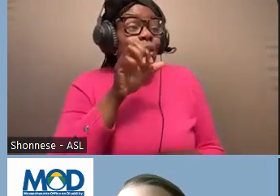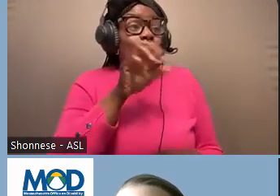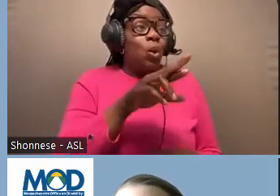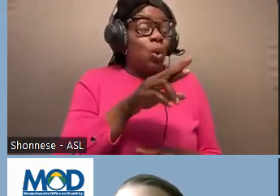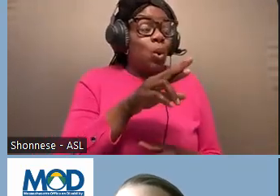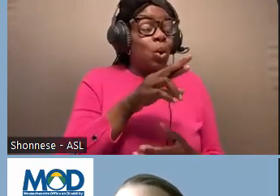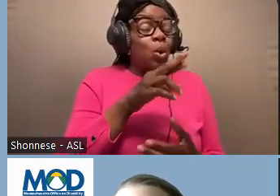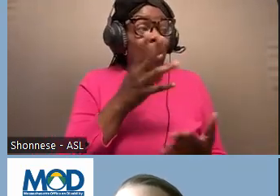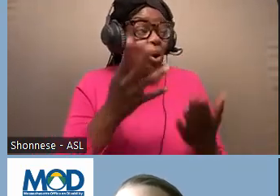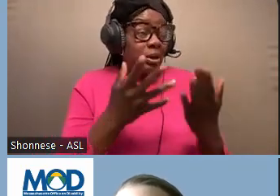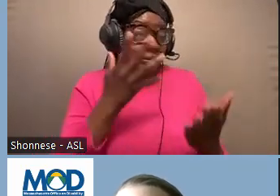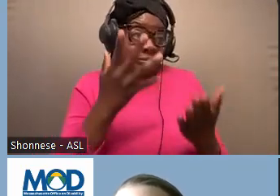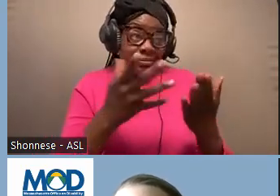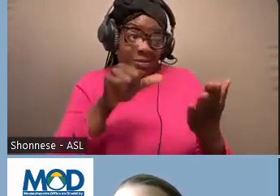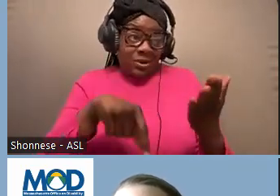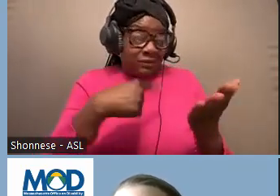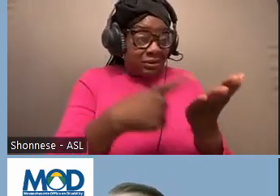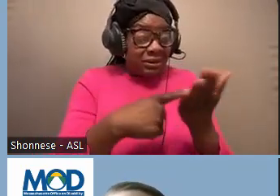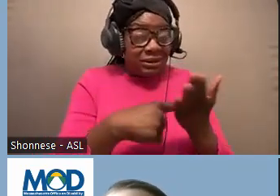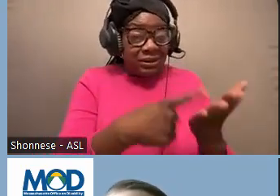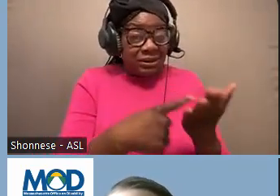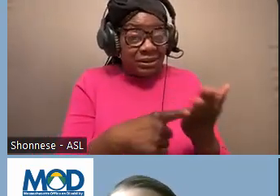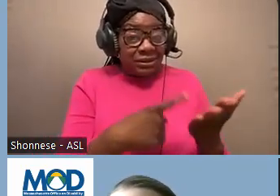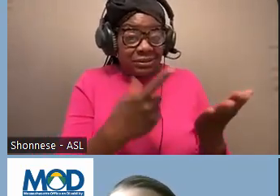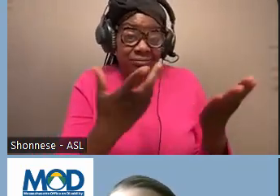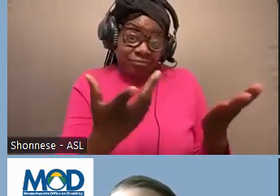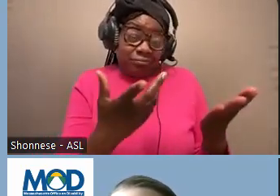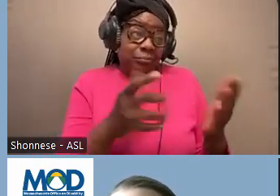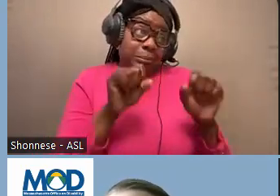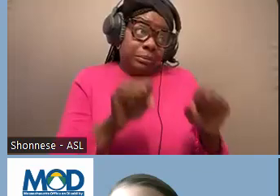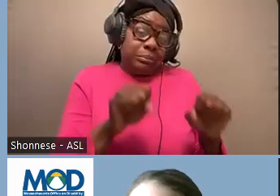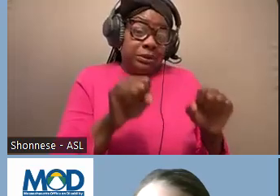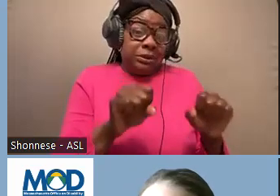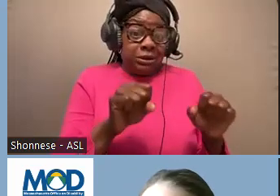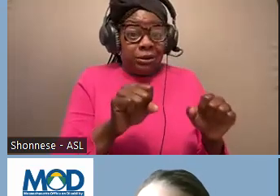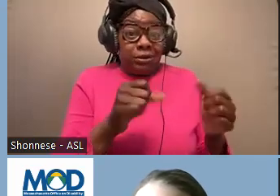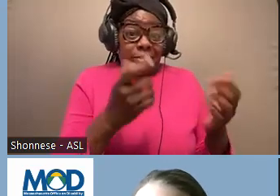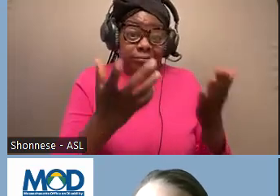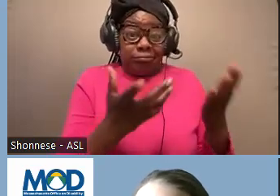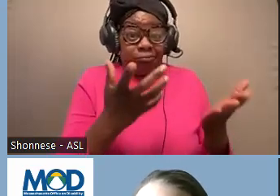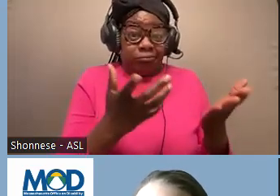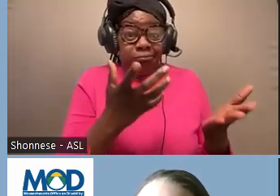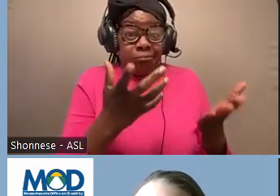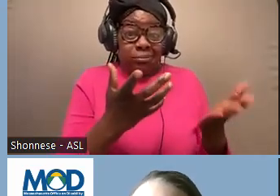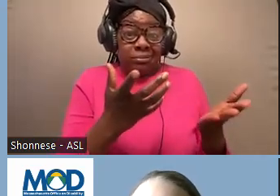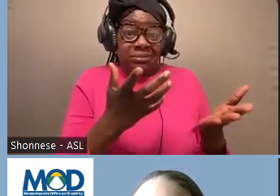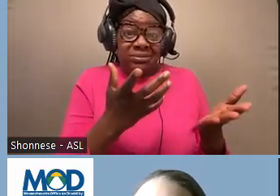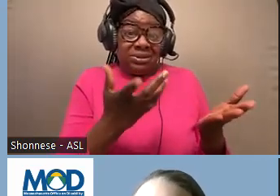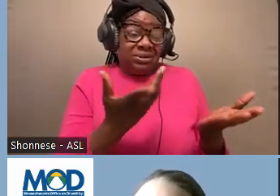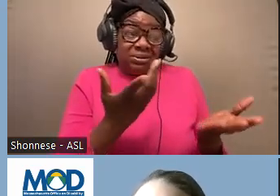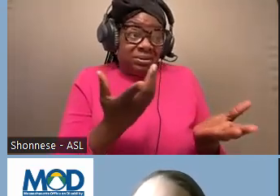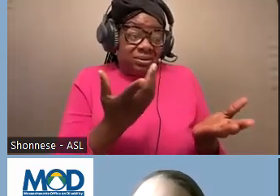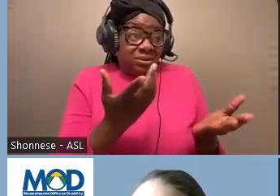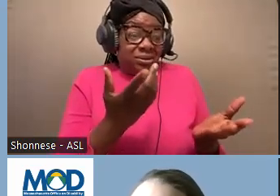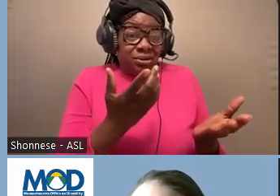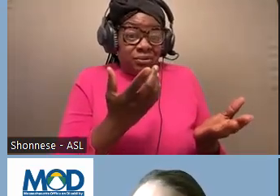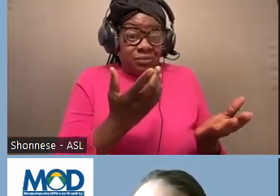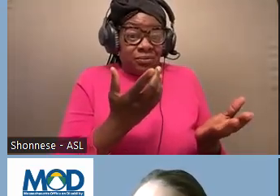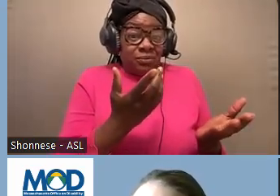are we talking about you know, potentially -- I mean, when you have someone on intermittent